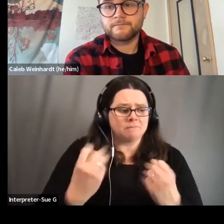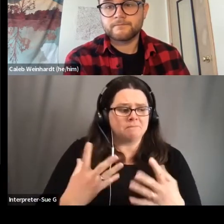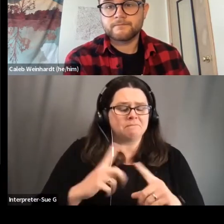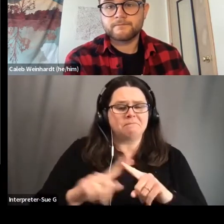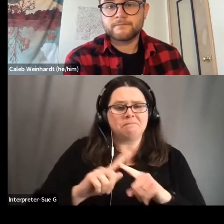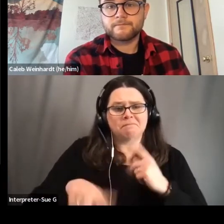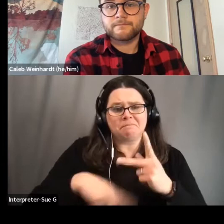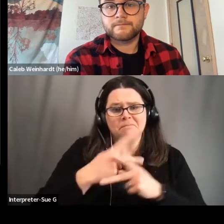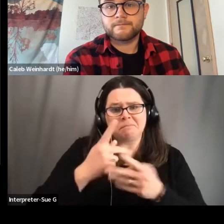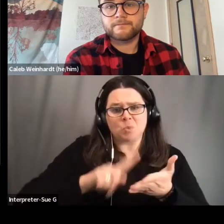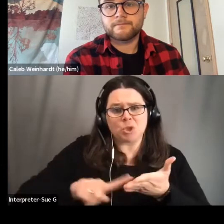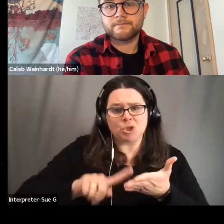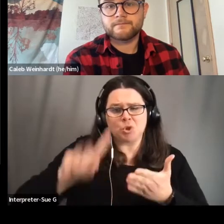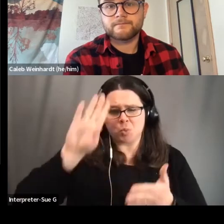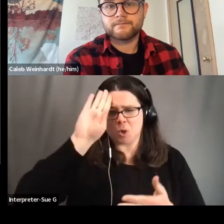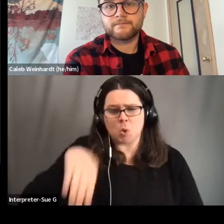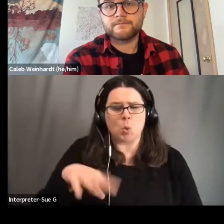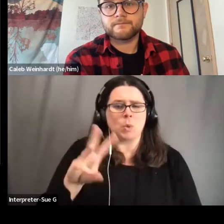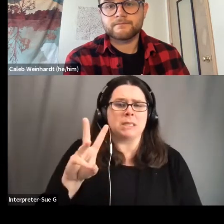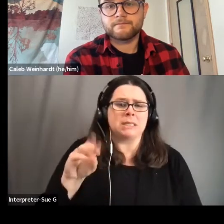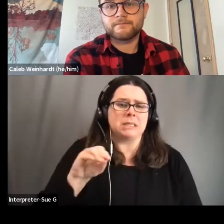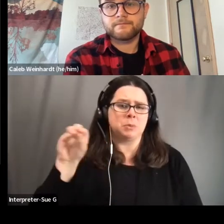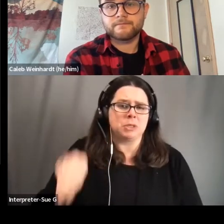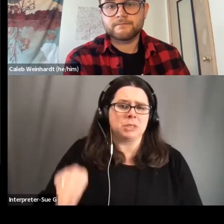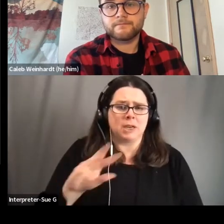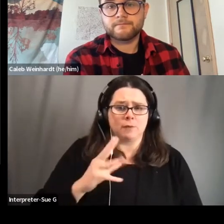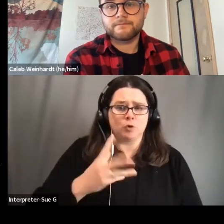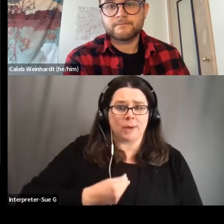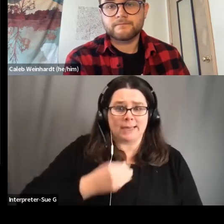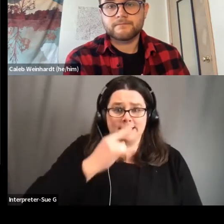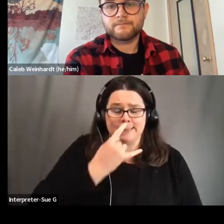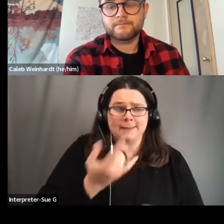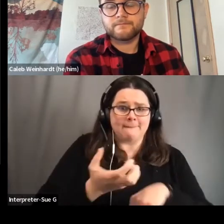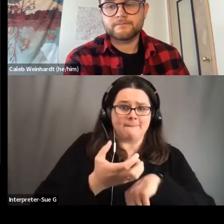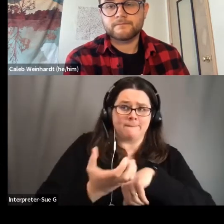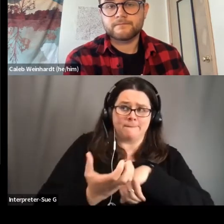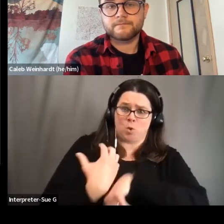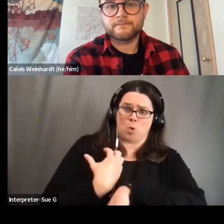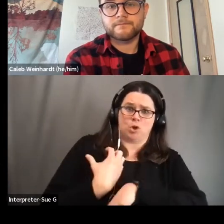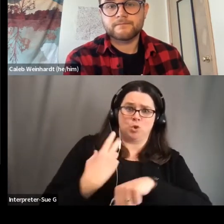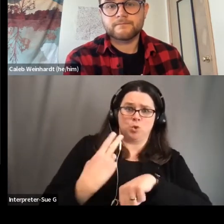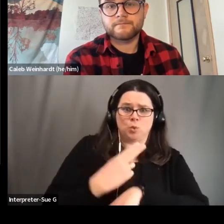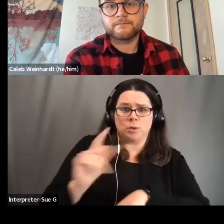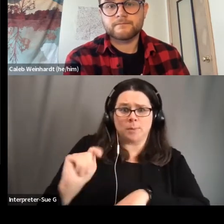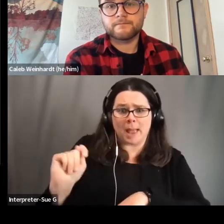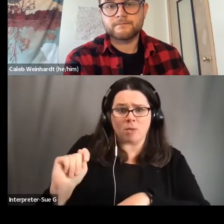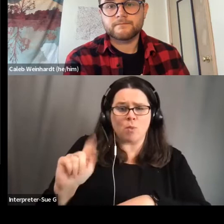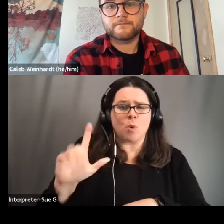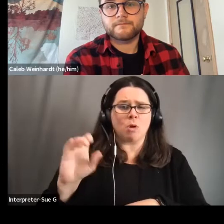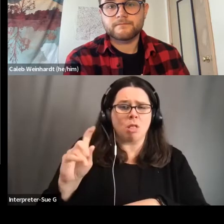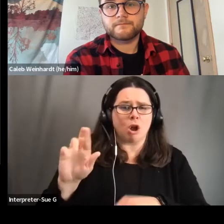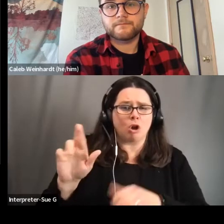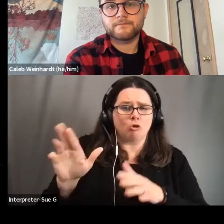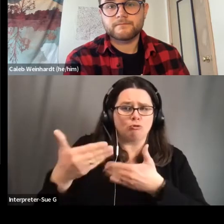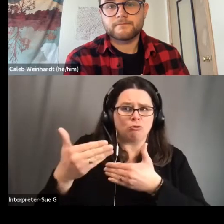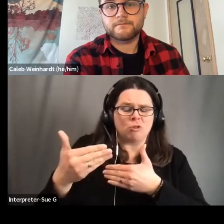we know that 60% of trans kids have been forced to use a bathroom or a locker room that doesn't align with or doesn't match